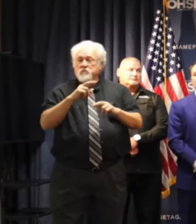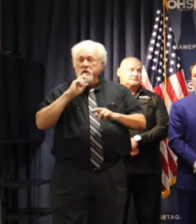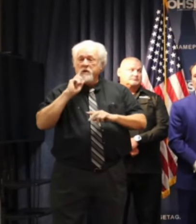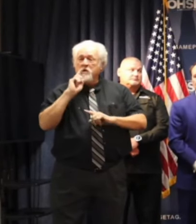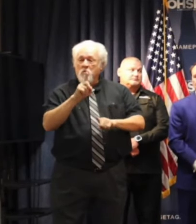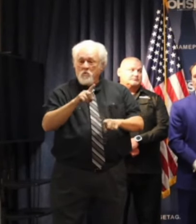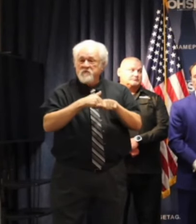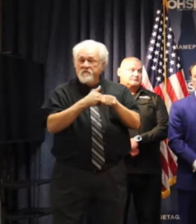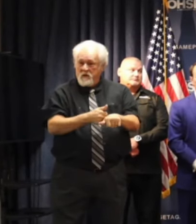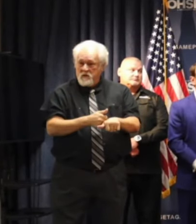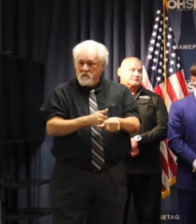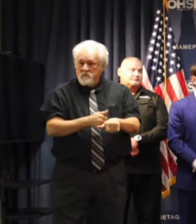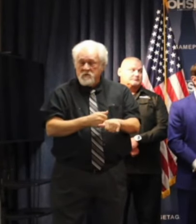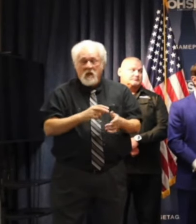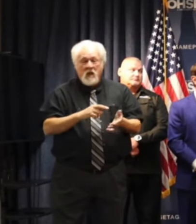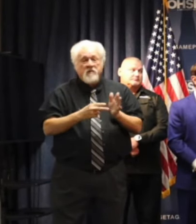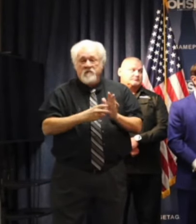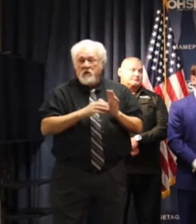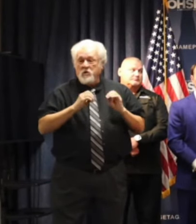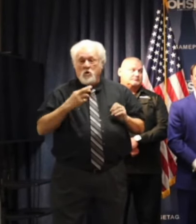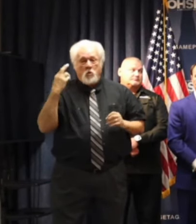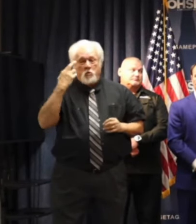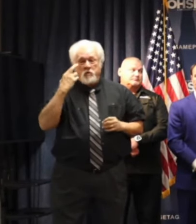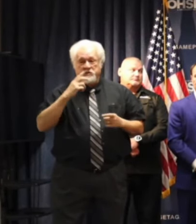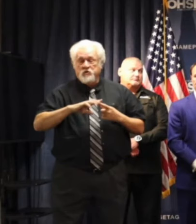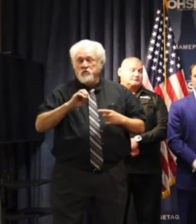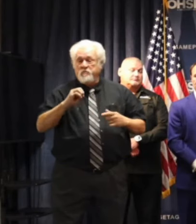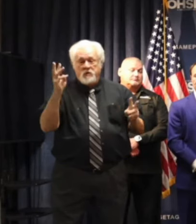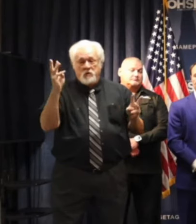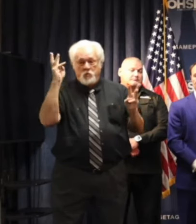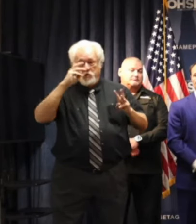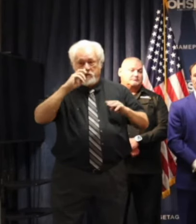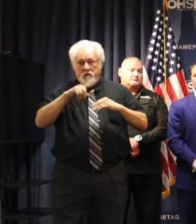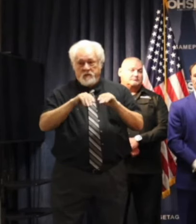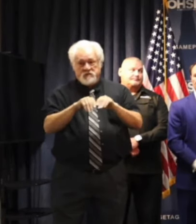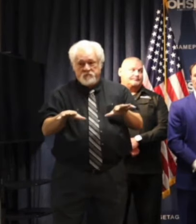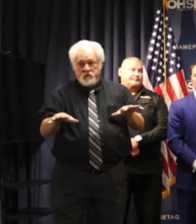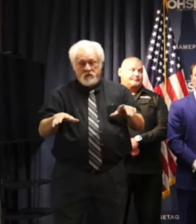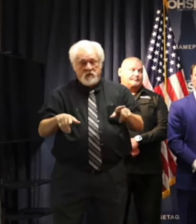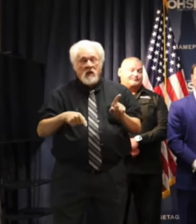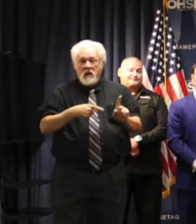There is no reason at all to be concerned about spread. This patient is in isolation